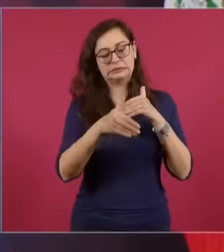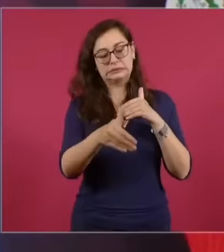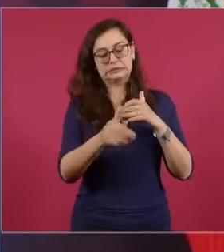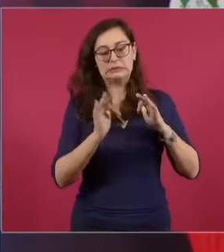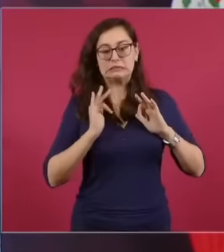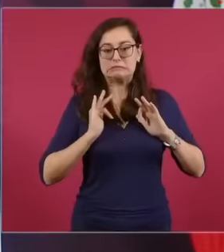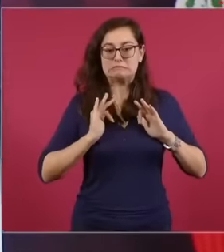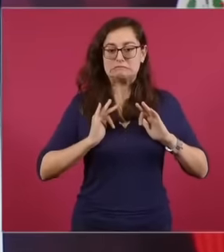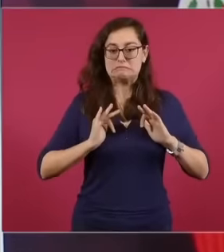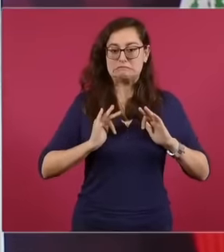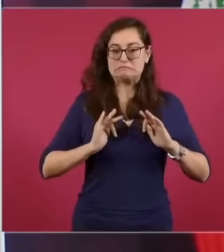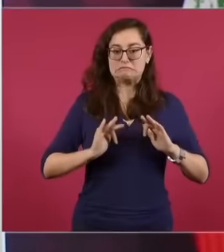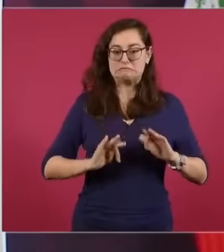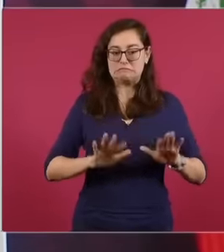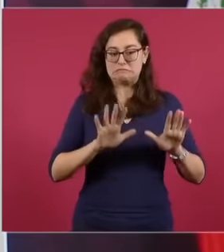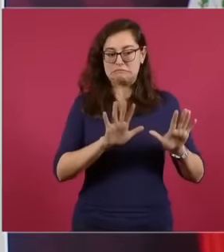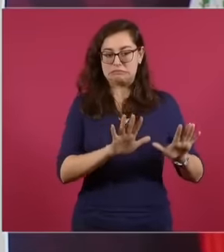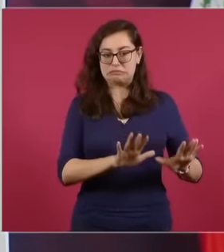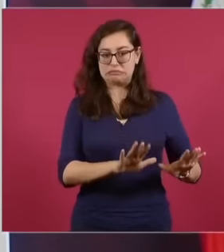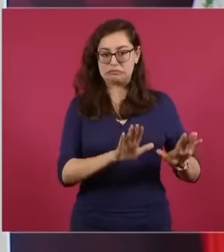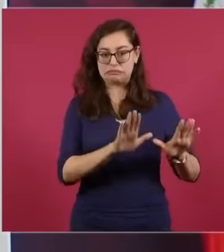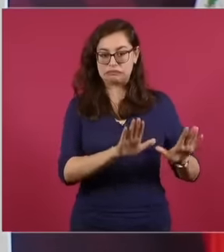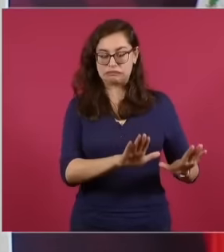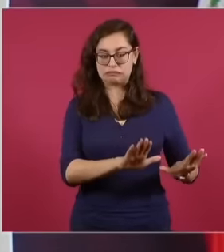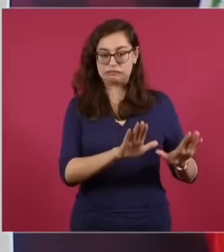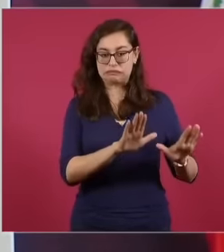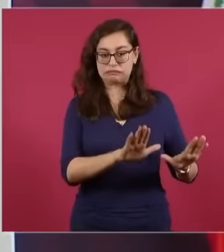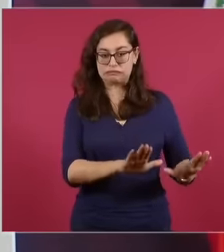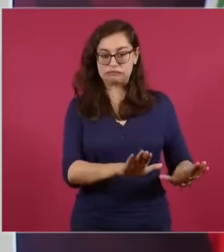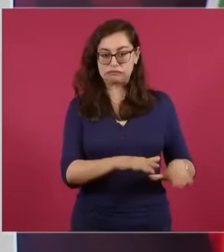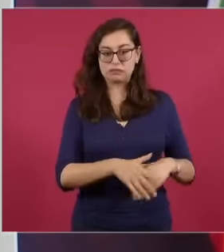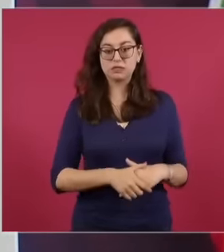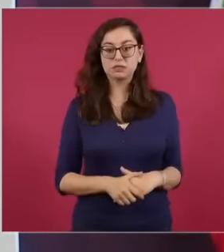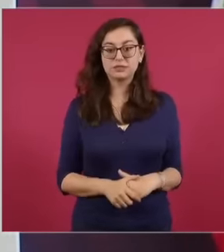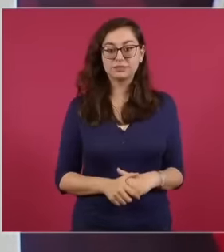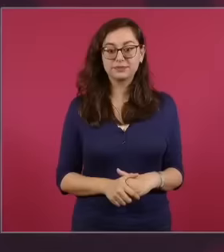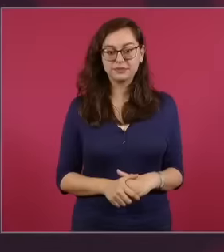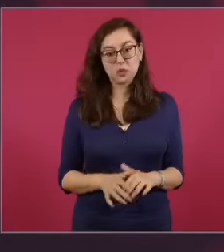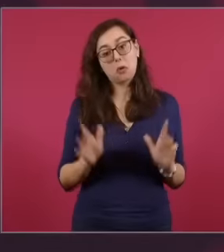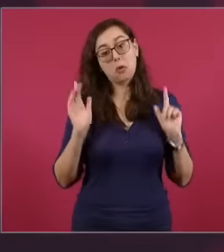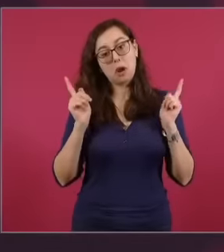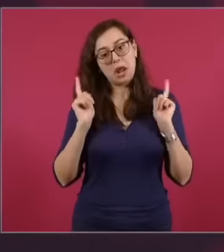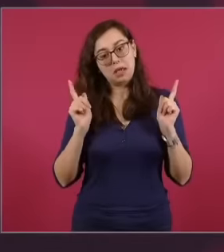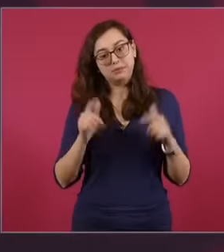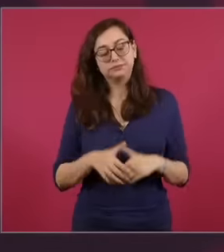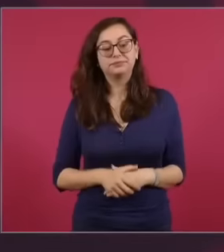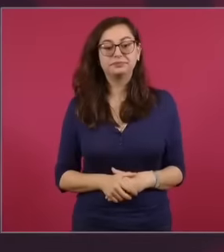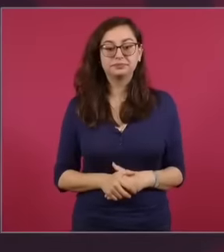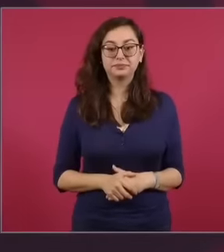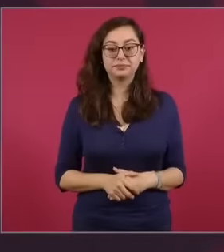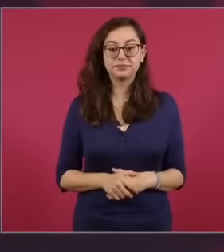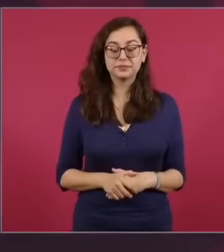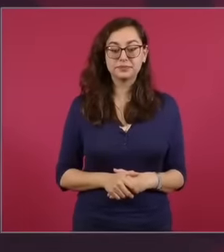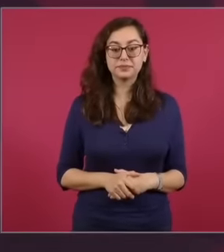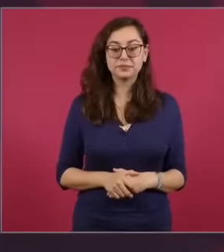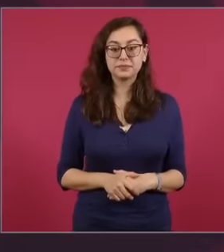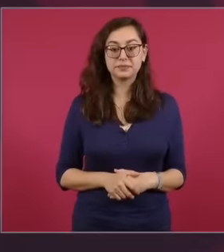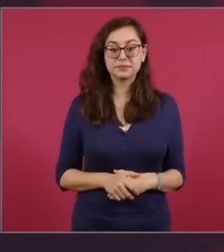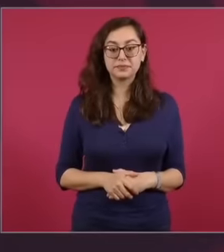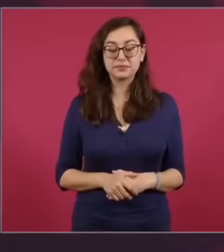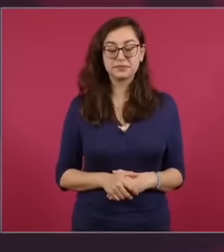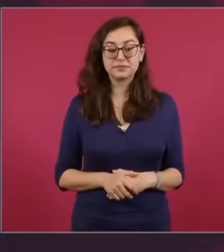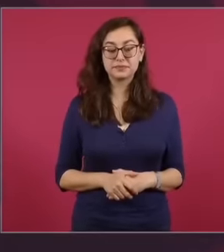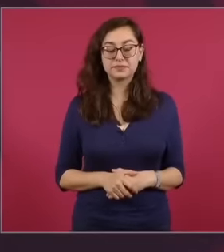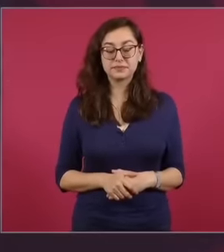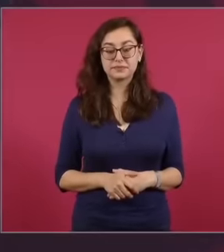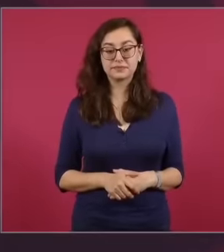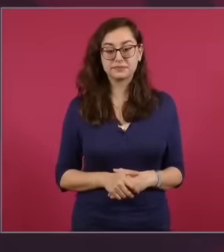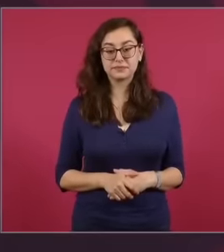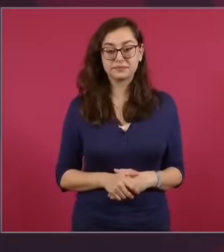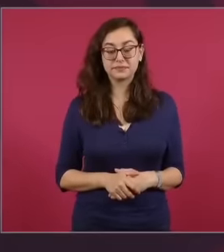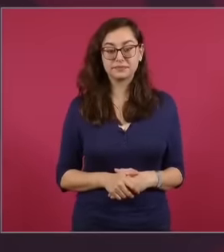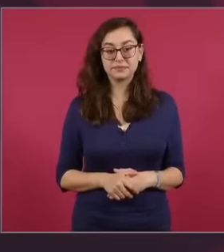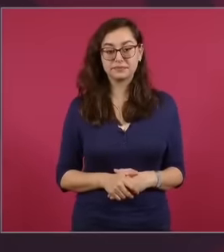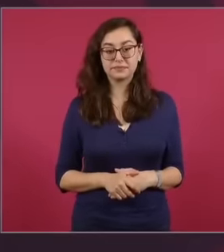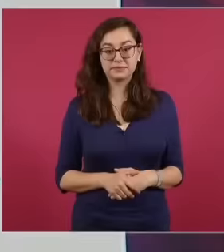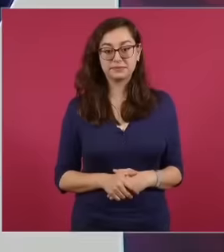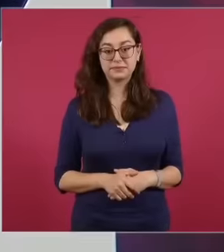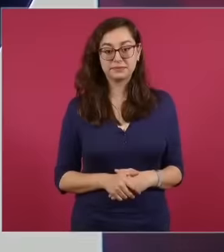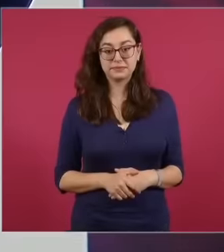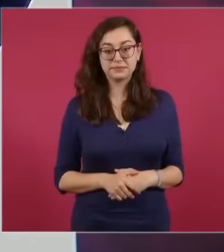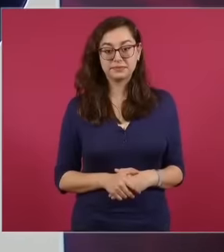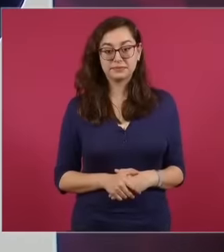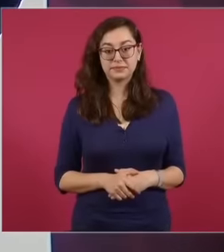down I hope so I hope they go because